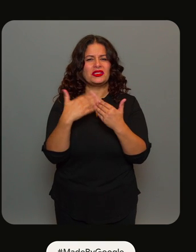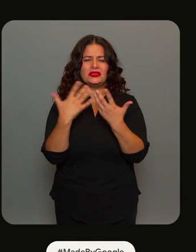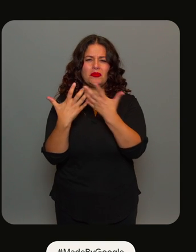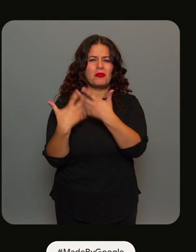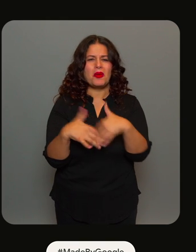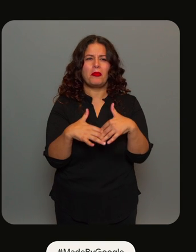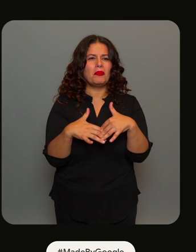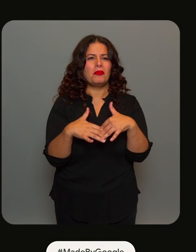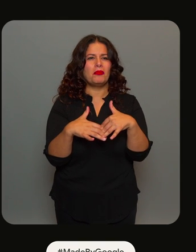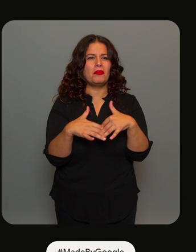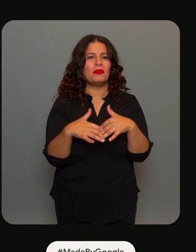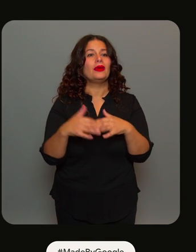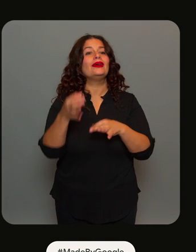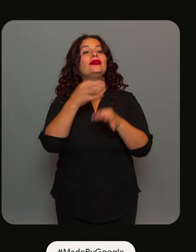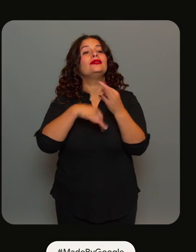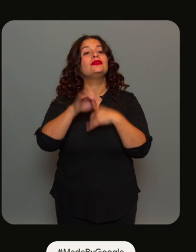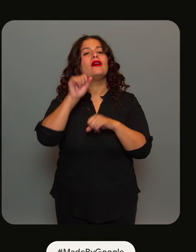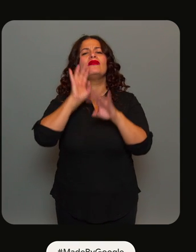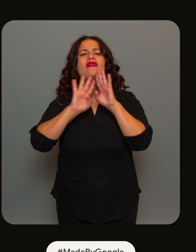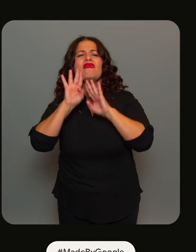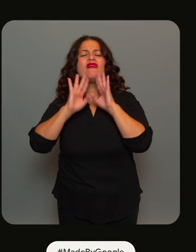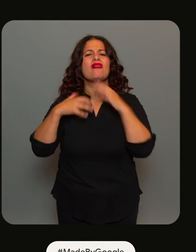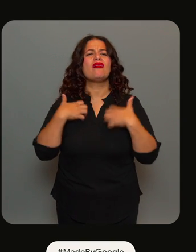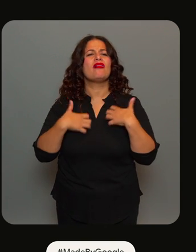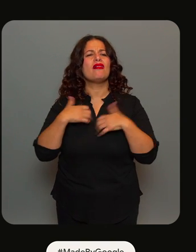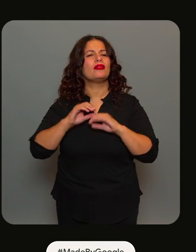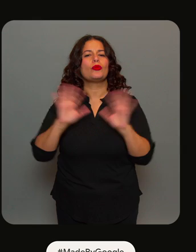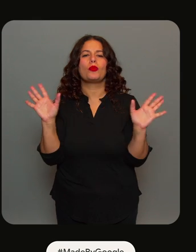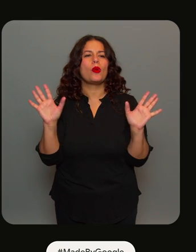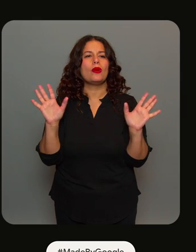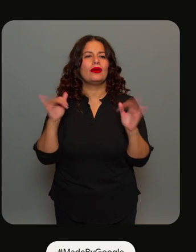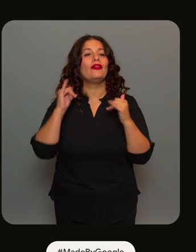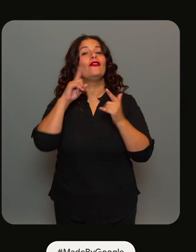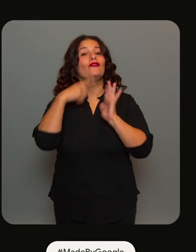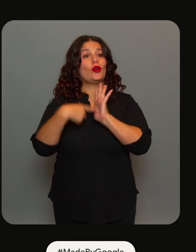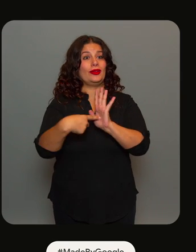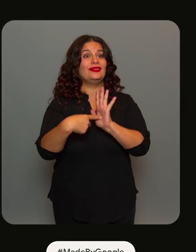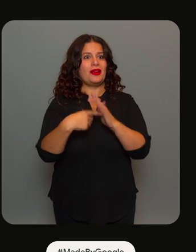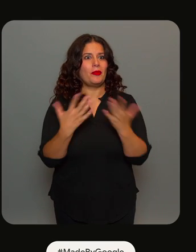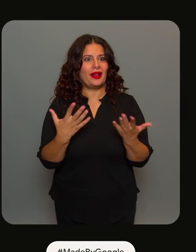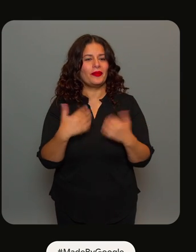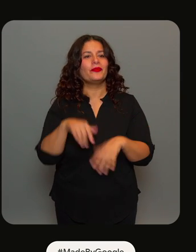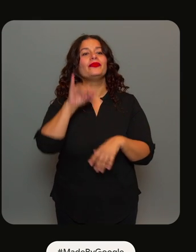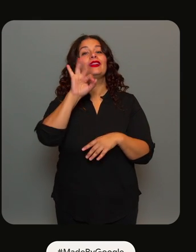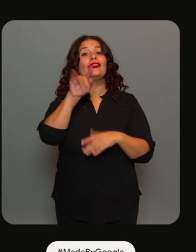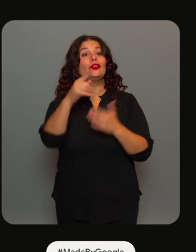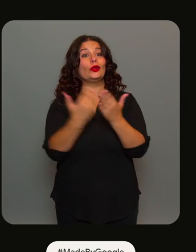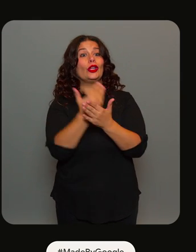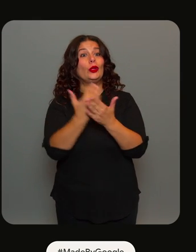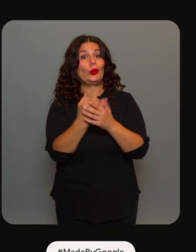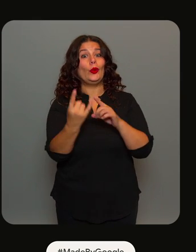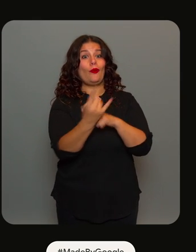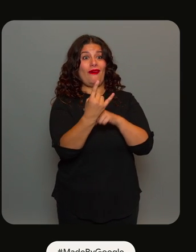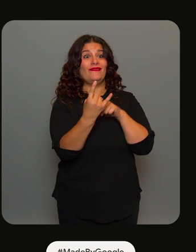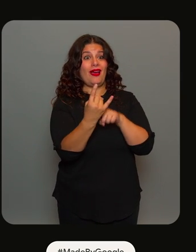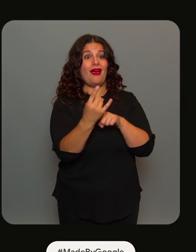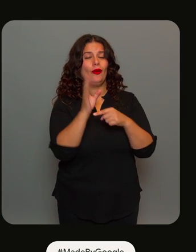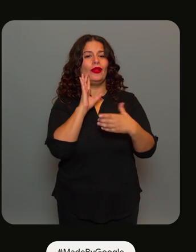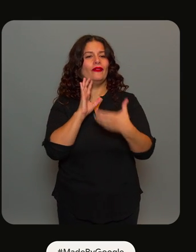frustrating one. There are lots of everyday helpful things like that. You shouldn't have to log into the same wifi network with your